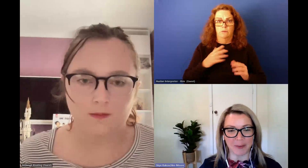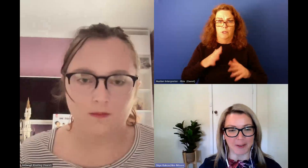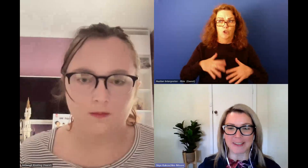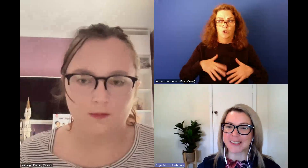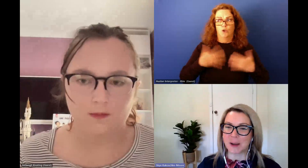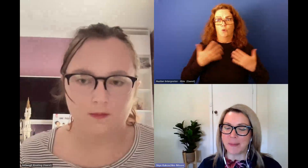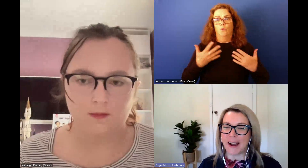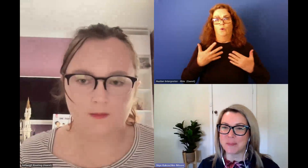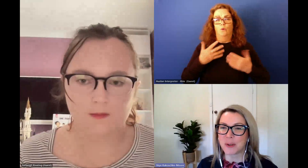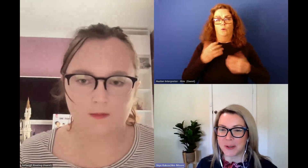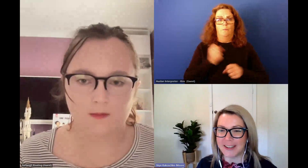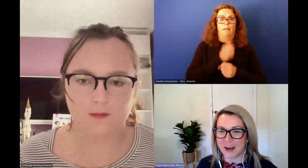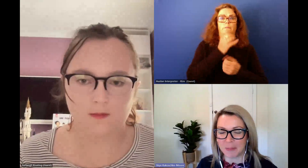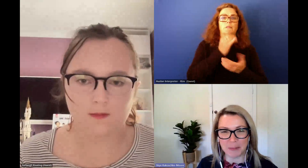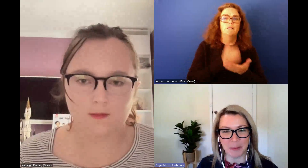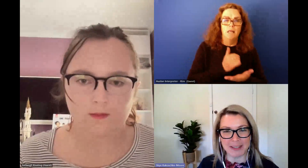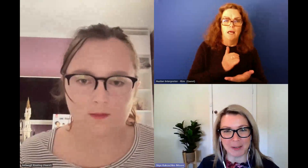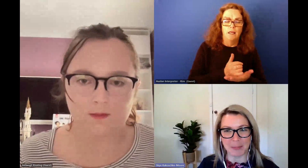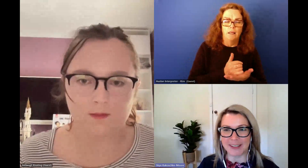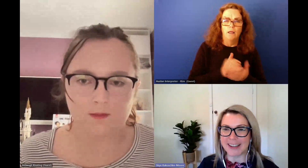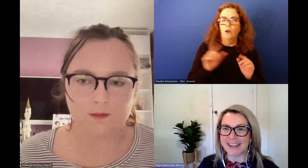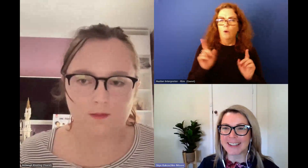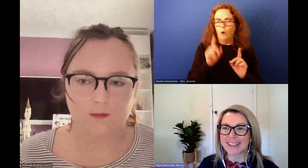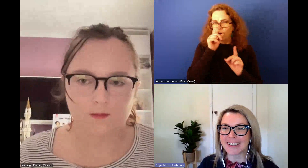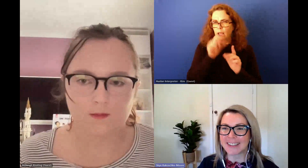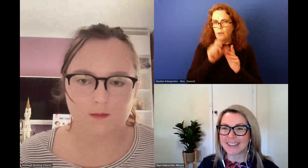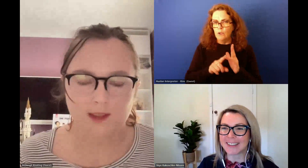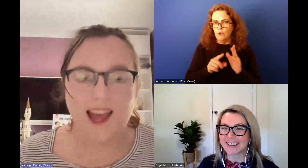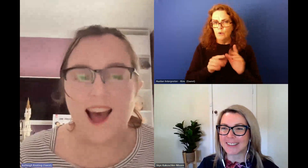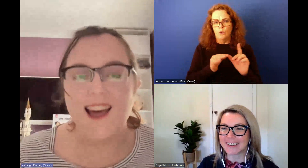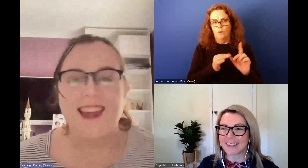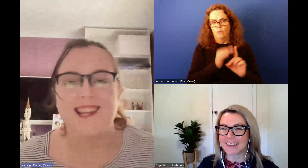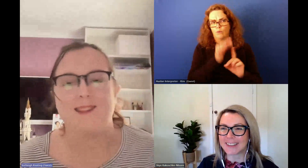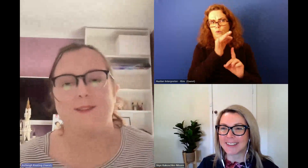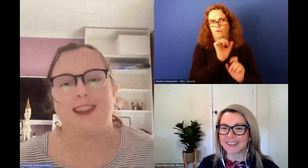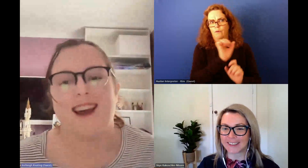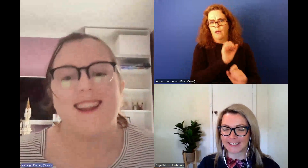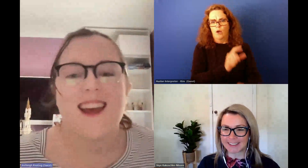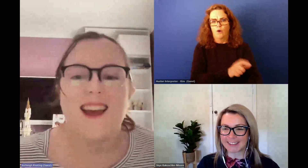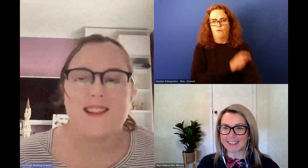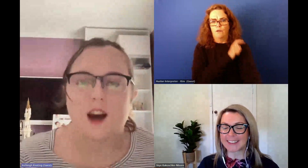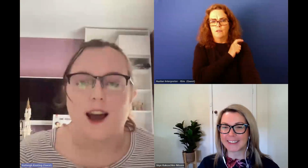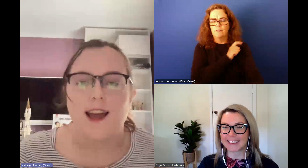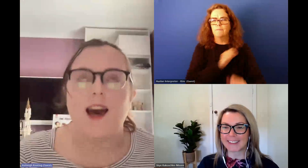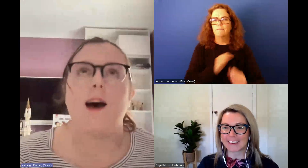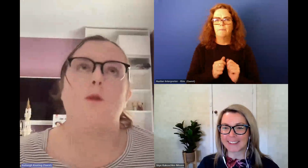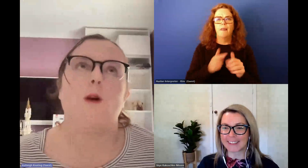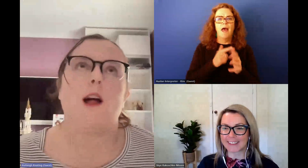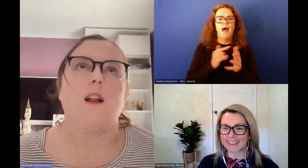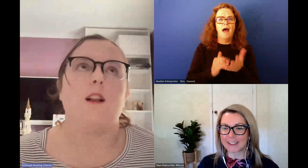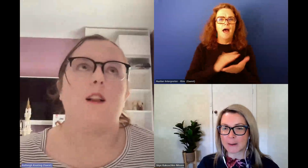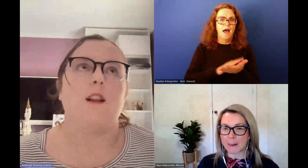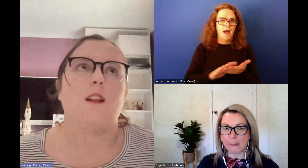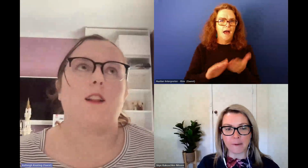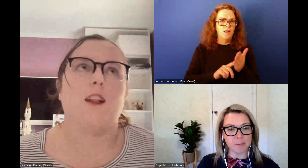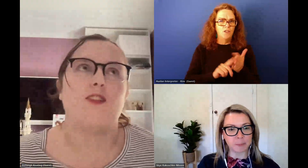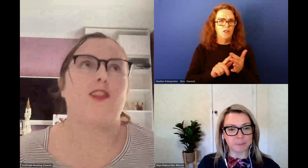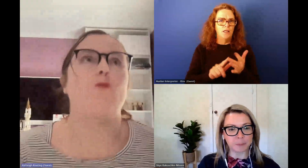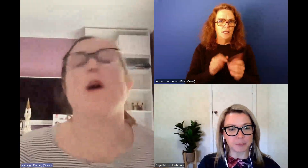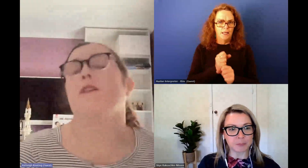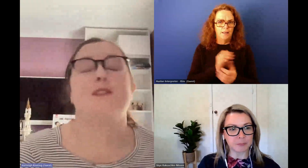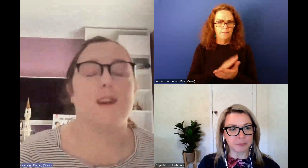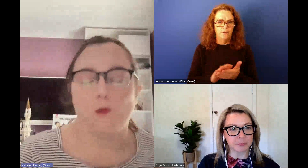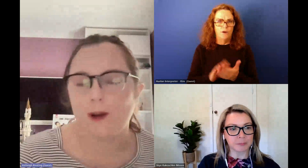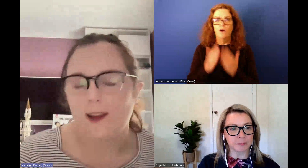confidence about employing young people with disability? Thanks for that Skye. Well when